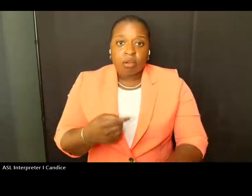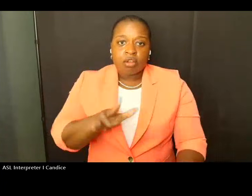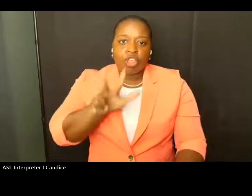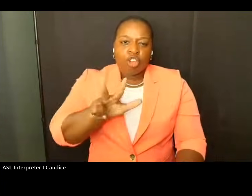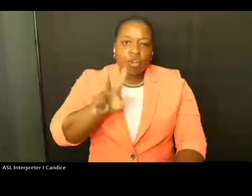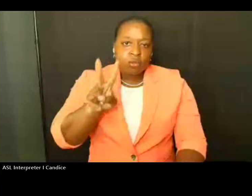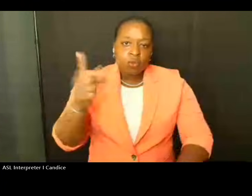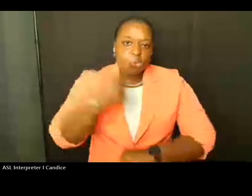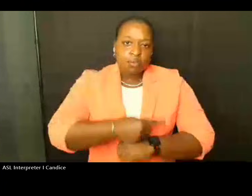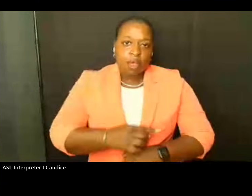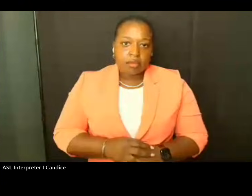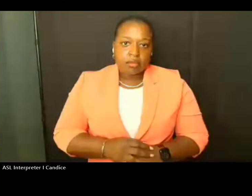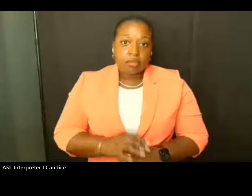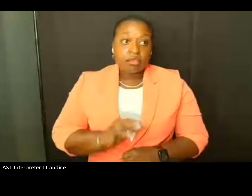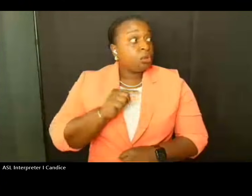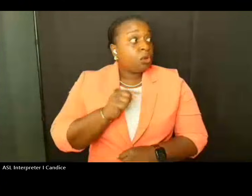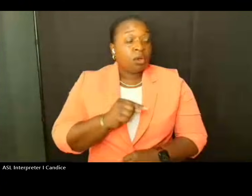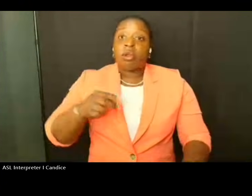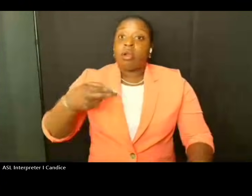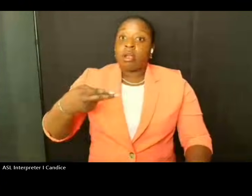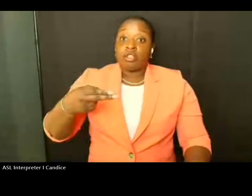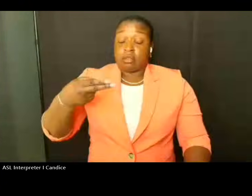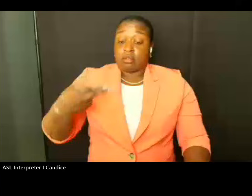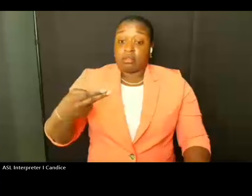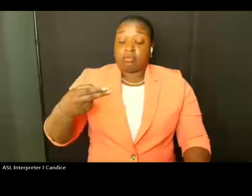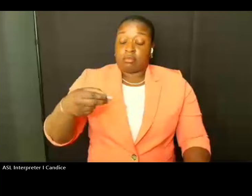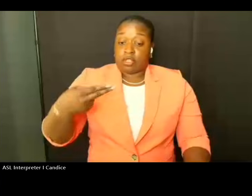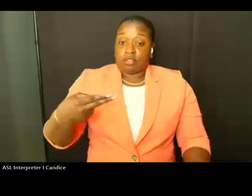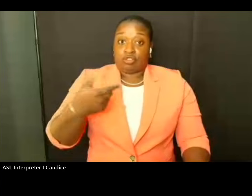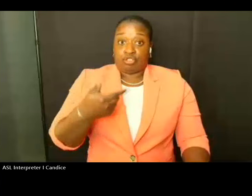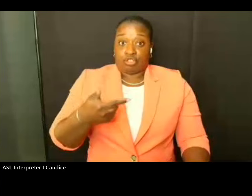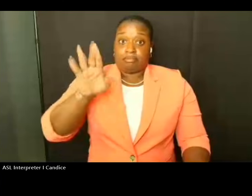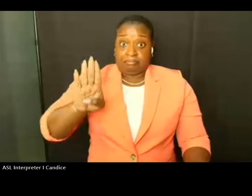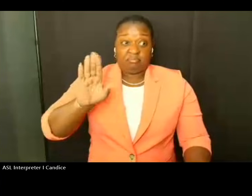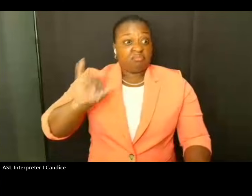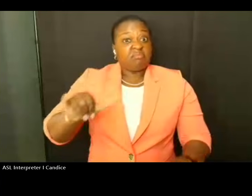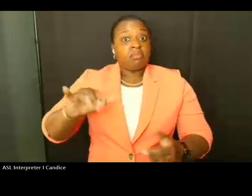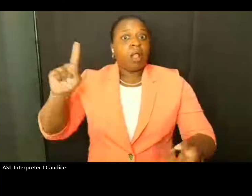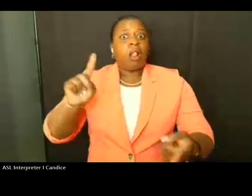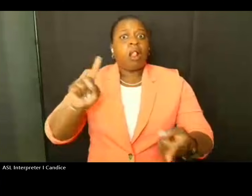Her hemoglobin ended up dropping down more to like a 4. They had to run